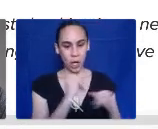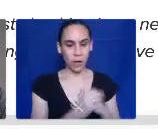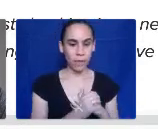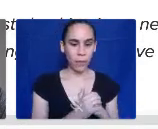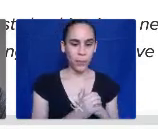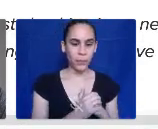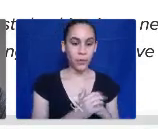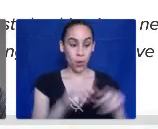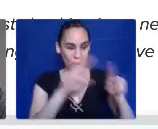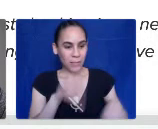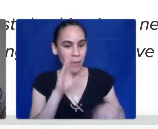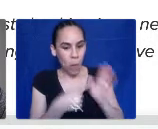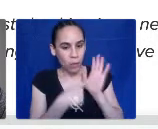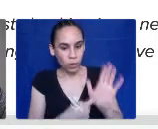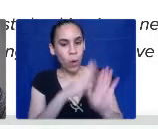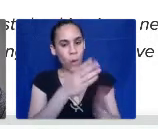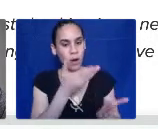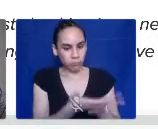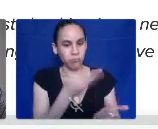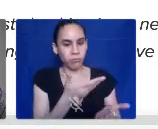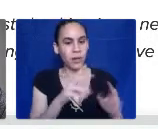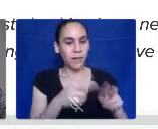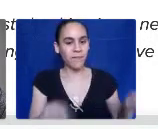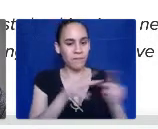don't beat yourself up right um what often happens is people are like oh